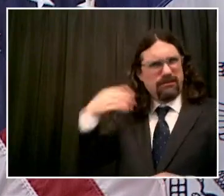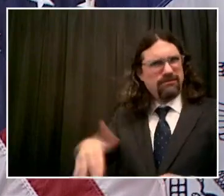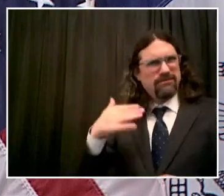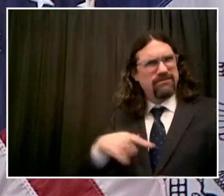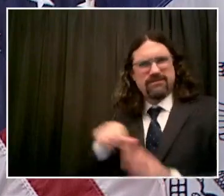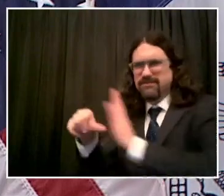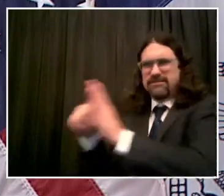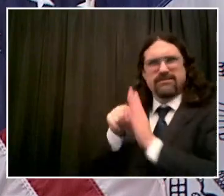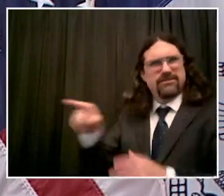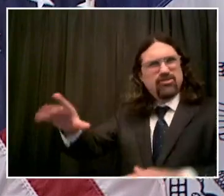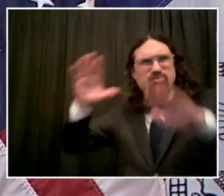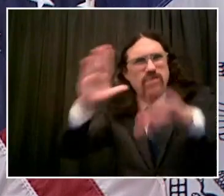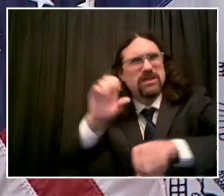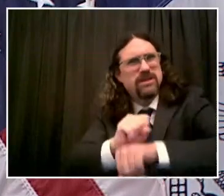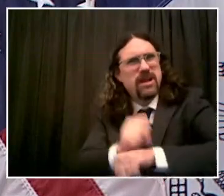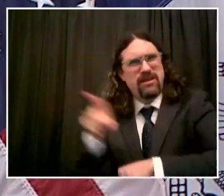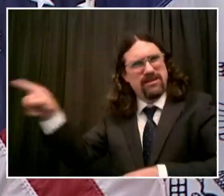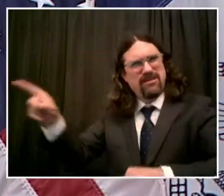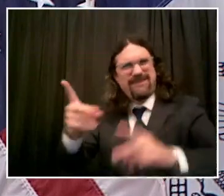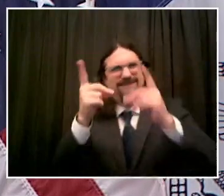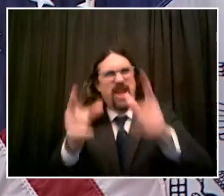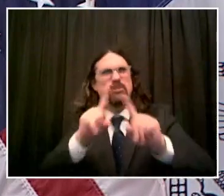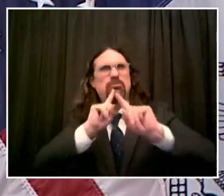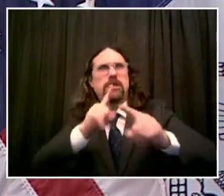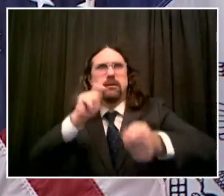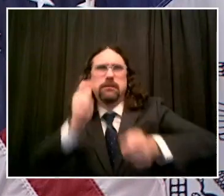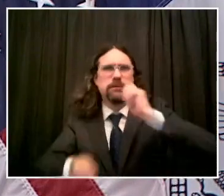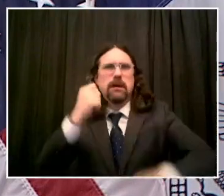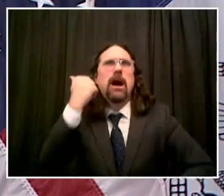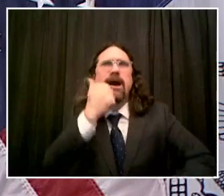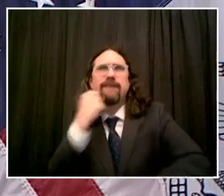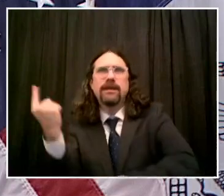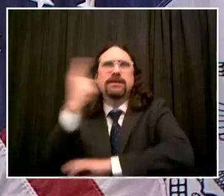THIS IS ONE OF THE GUYS THAT HAS USED COMPS THAT.